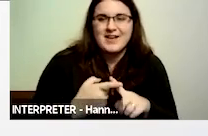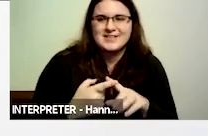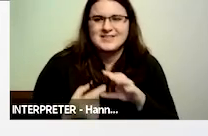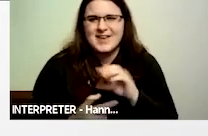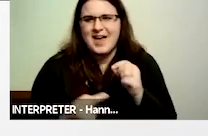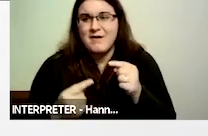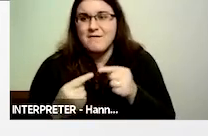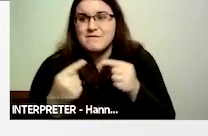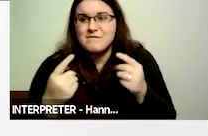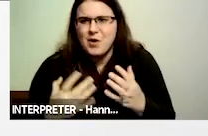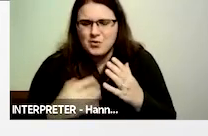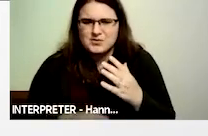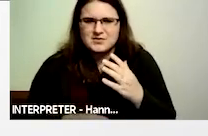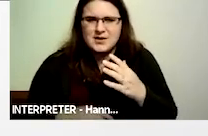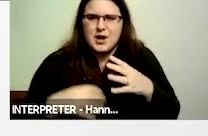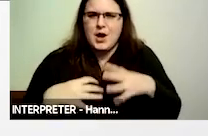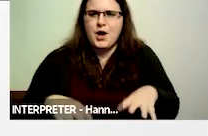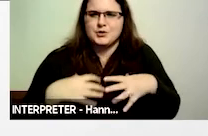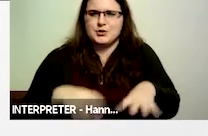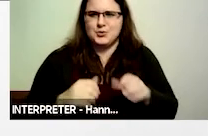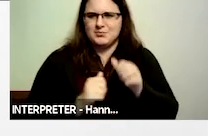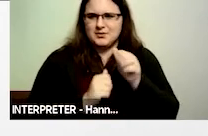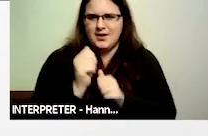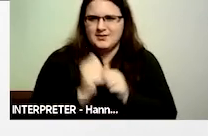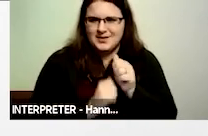gift card we are giving away for a prize for this, we tried to do a costume contest.